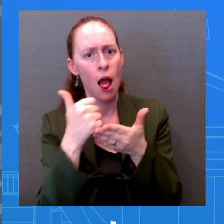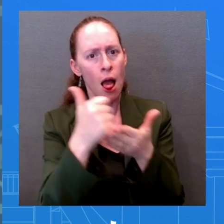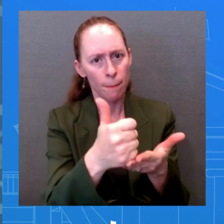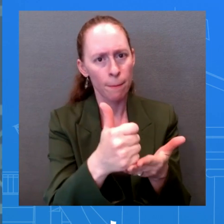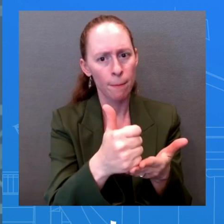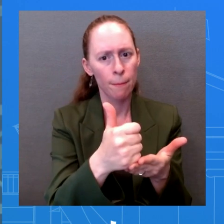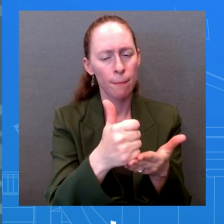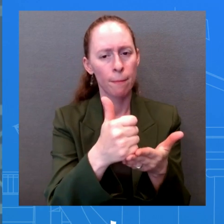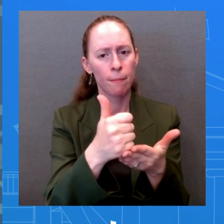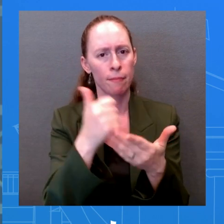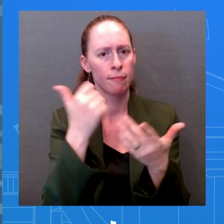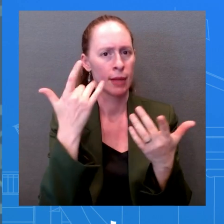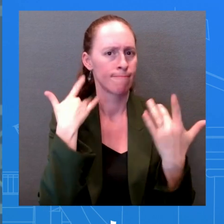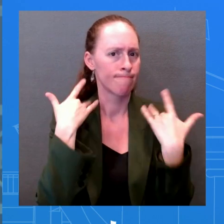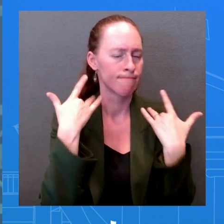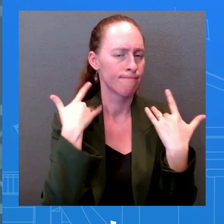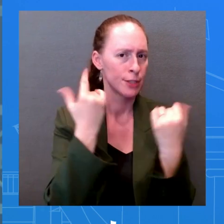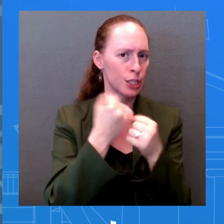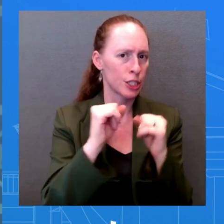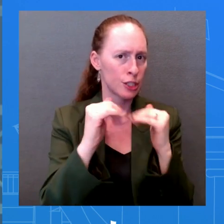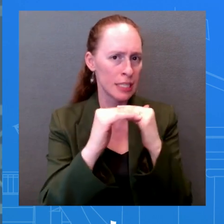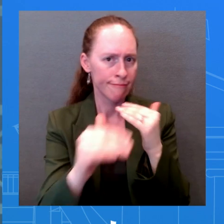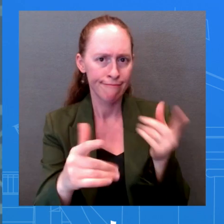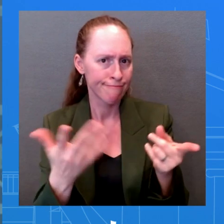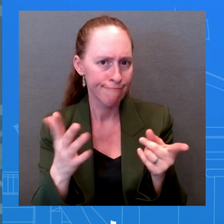about the F-16, so I just -- I just laid that out for you.